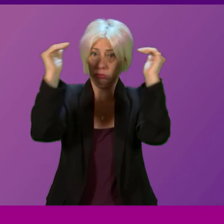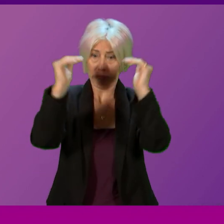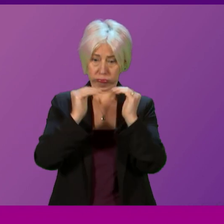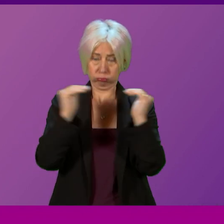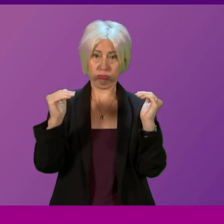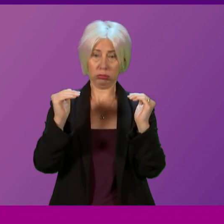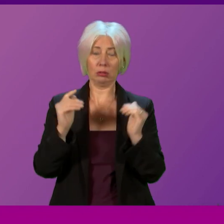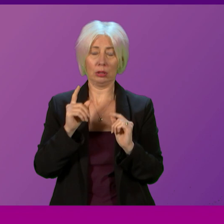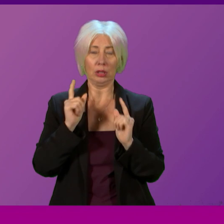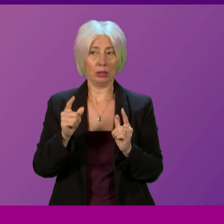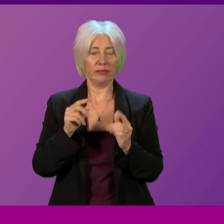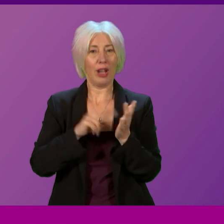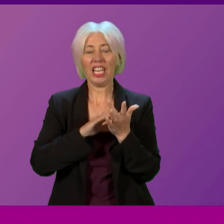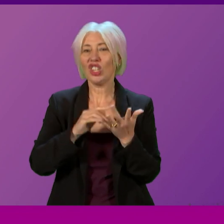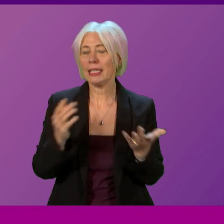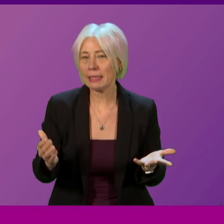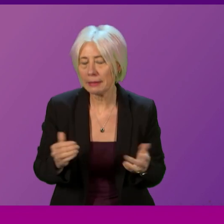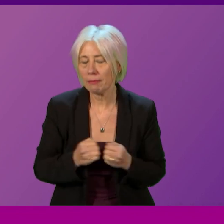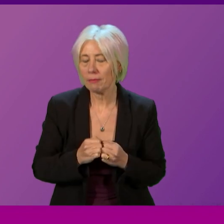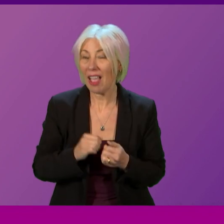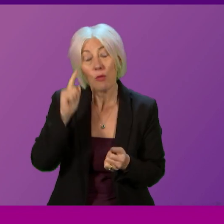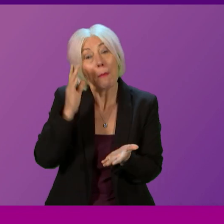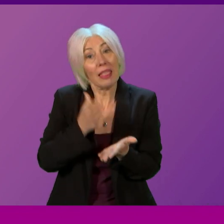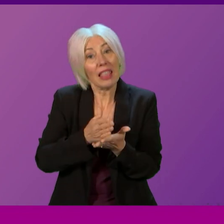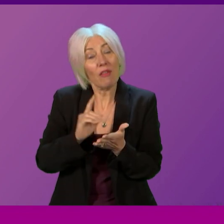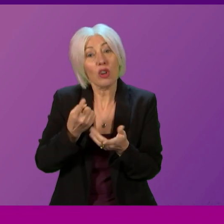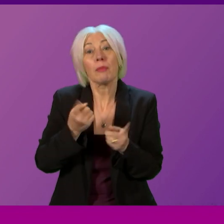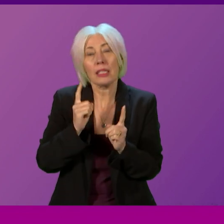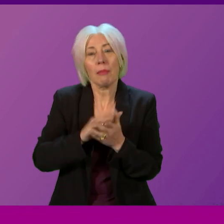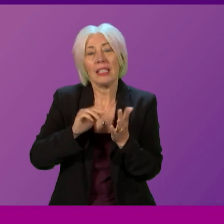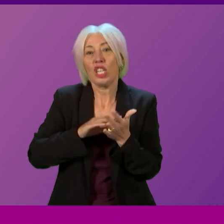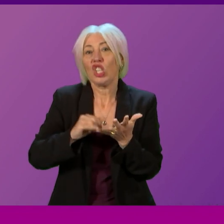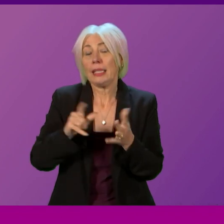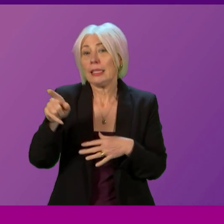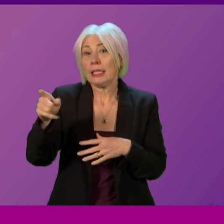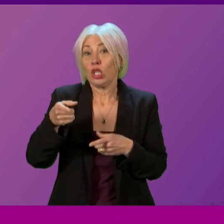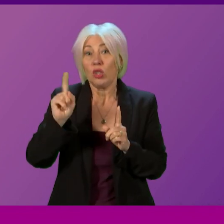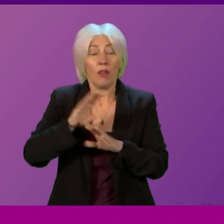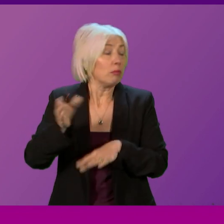If the First Minister is to be believed, NHS chiefs are not listening to the health secretary